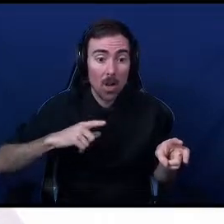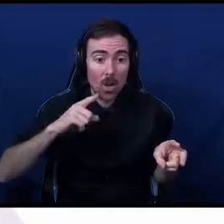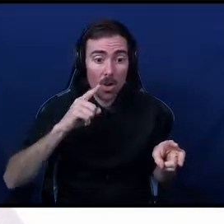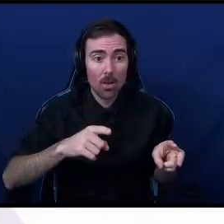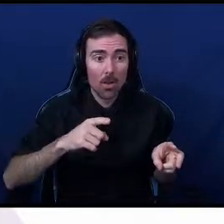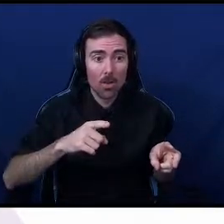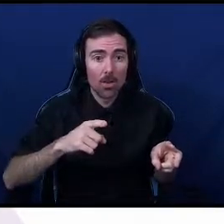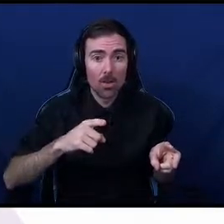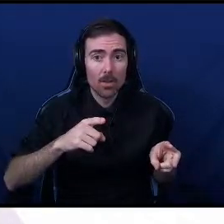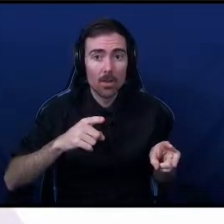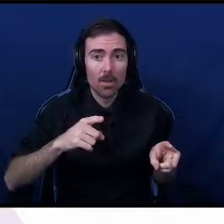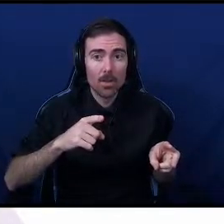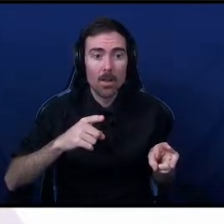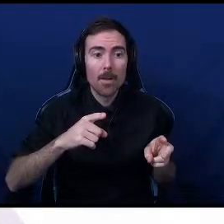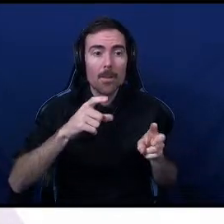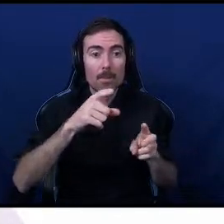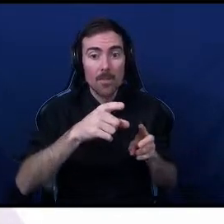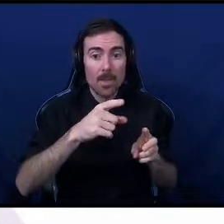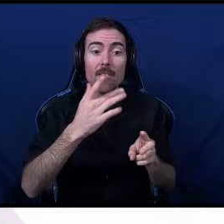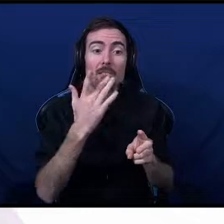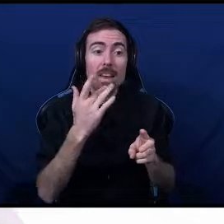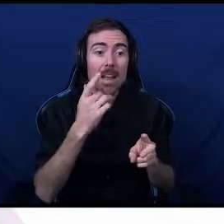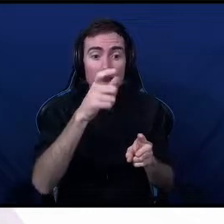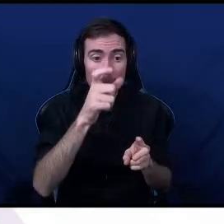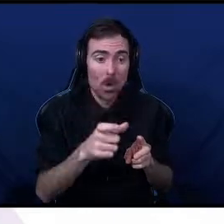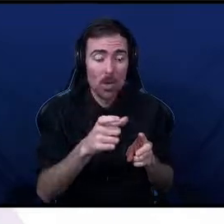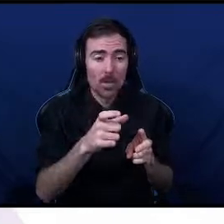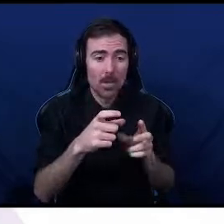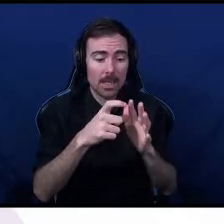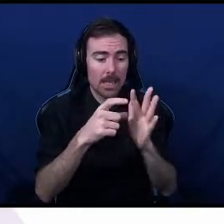size and type, whatever they thought that was. And so it